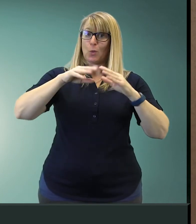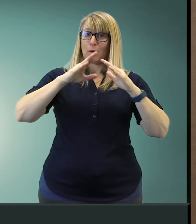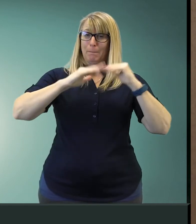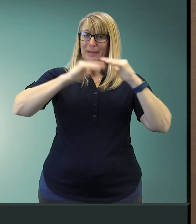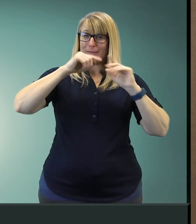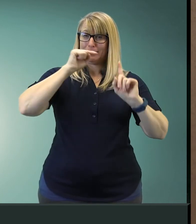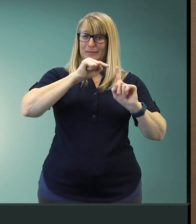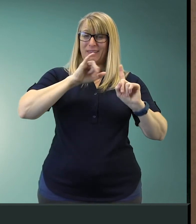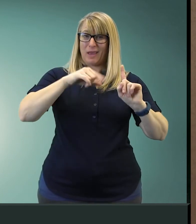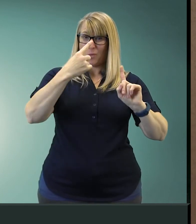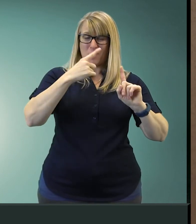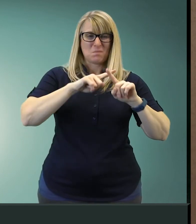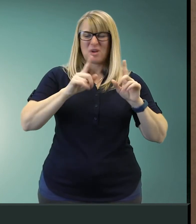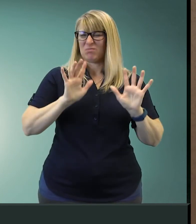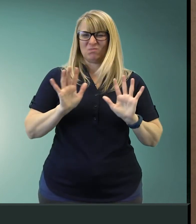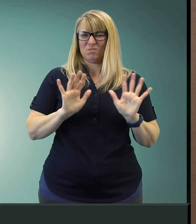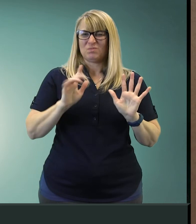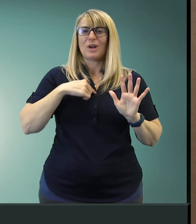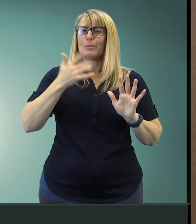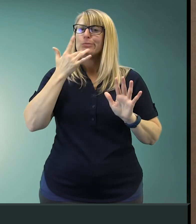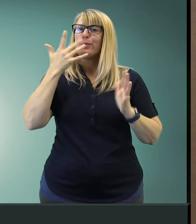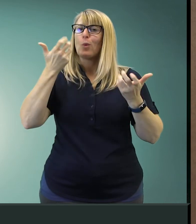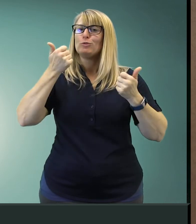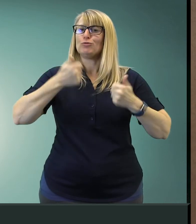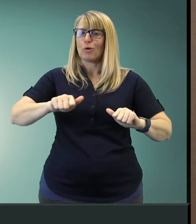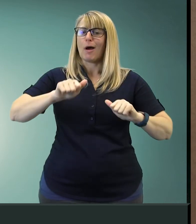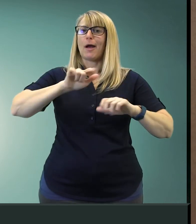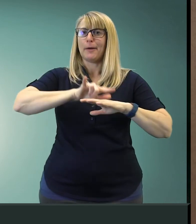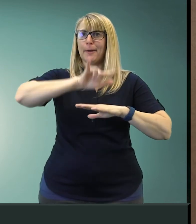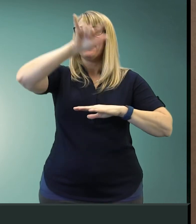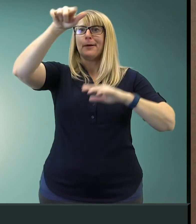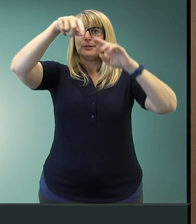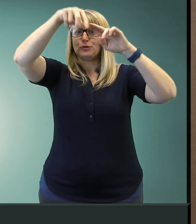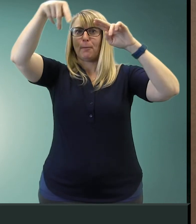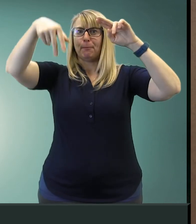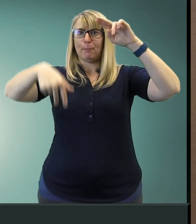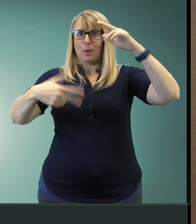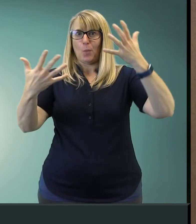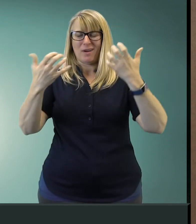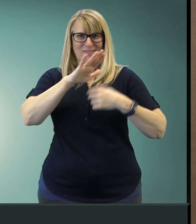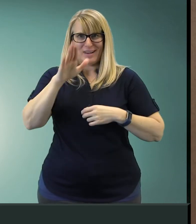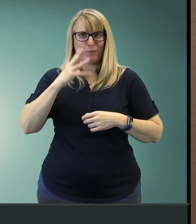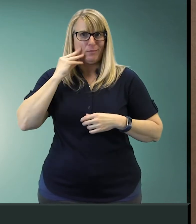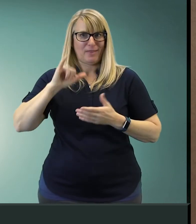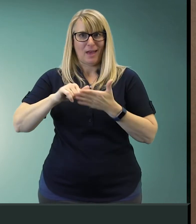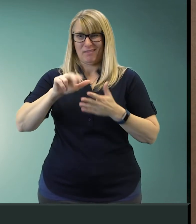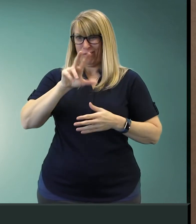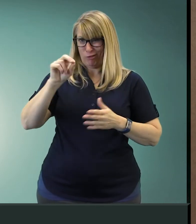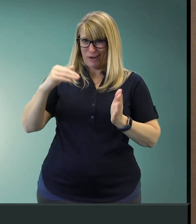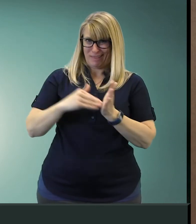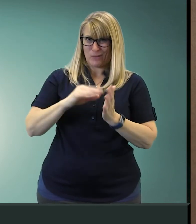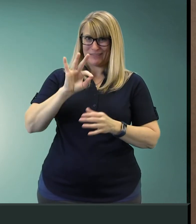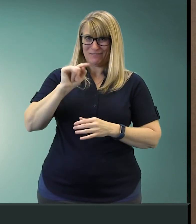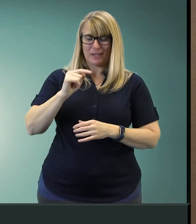but I'd really love to try to actually physically jump out of an airplane. I've never done that before from 30,000 feet.